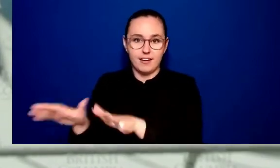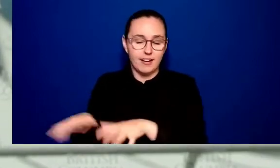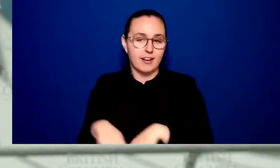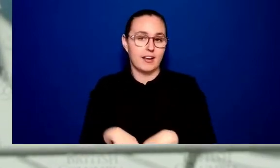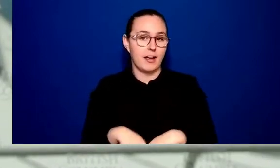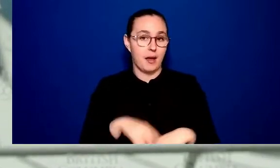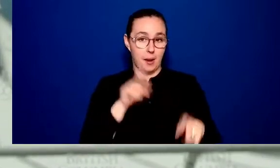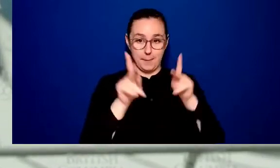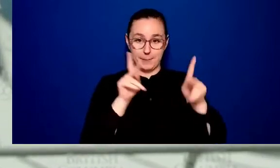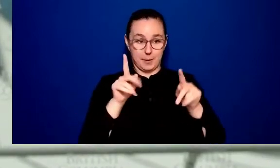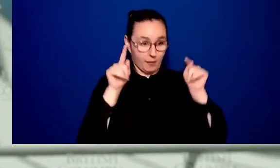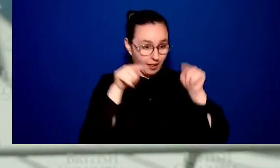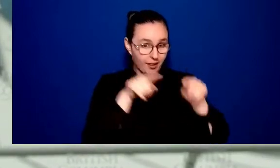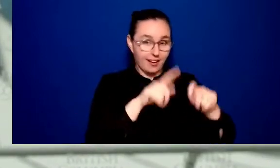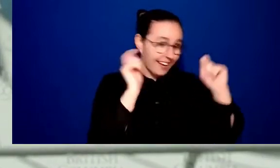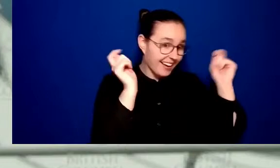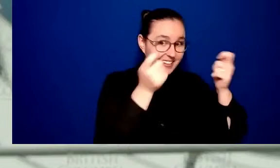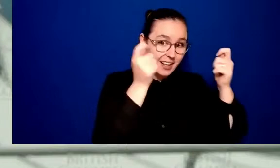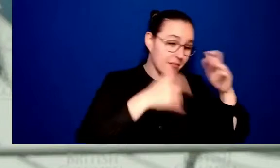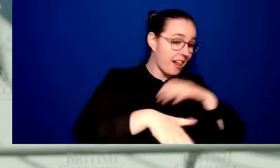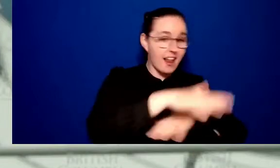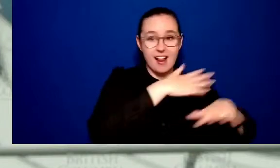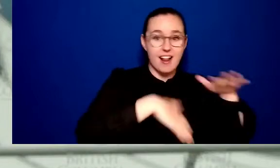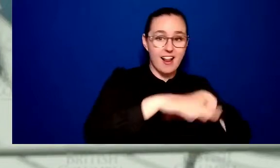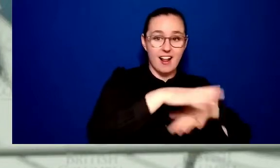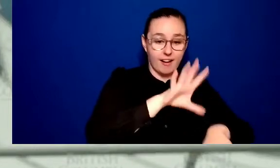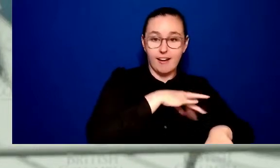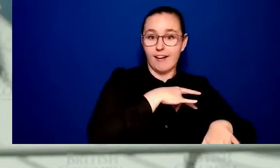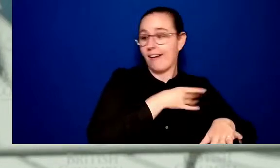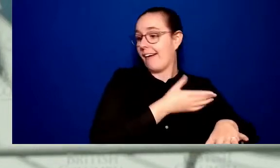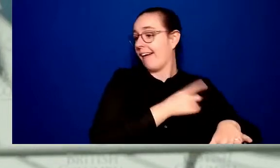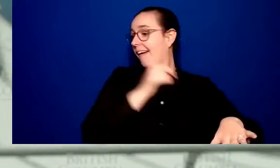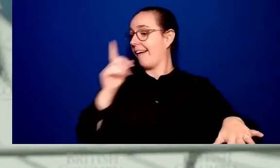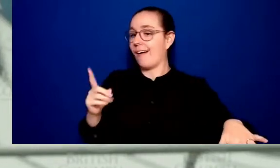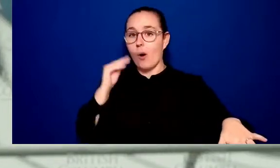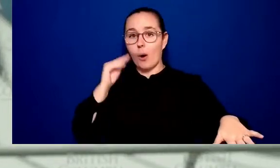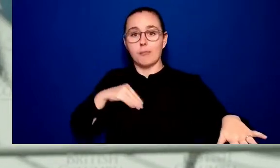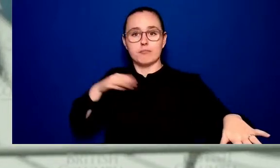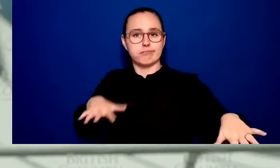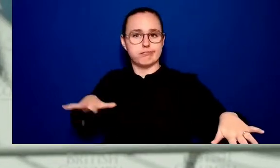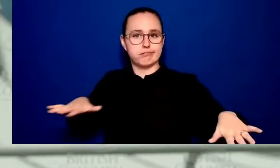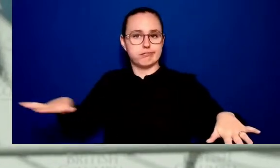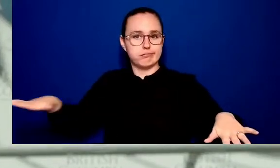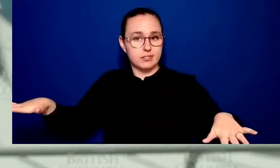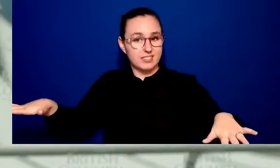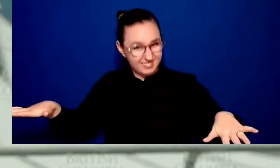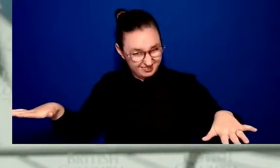I also want to remind the organizers of these types of gatherings and faith leaders in